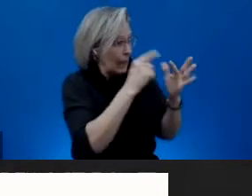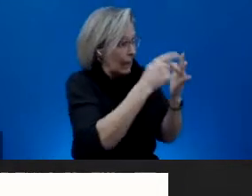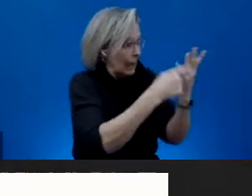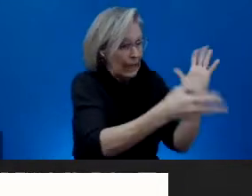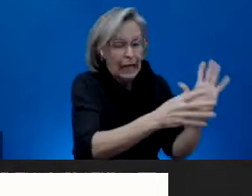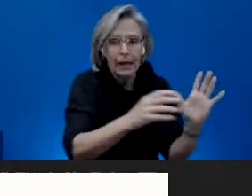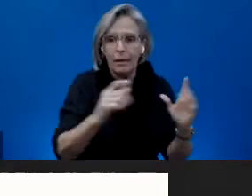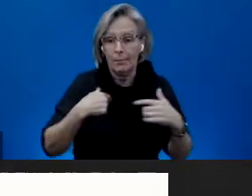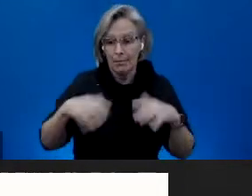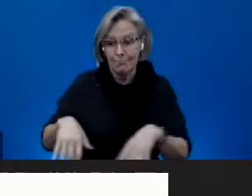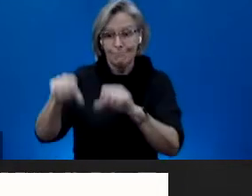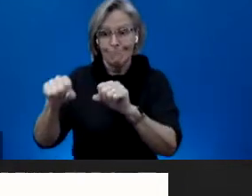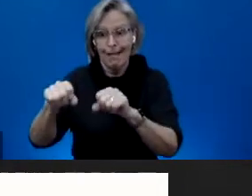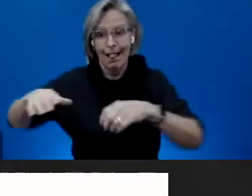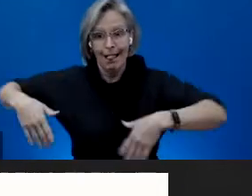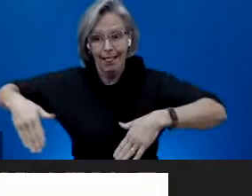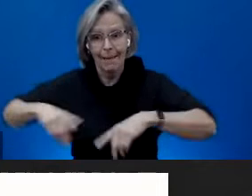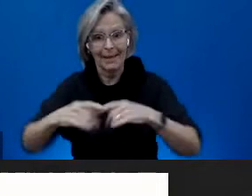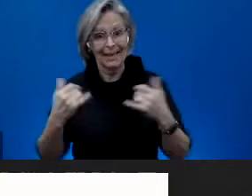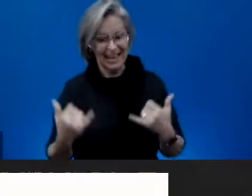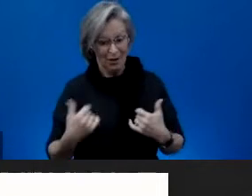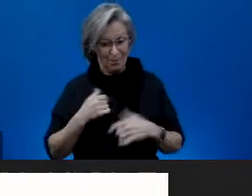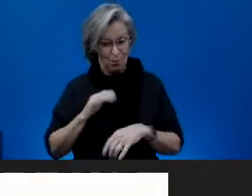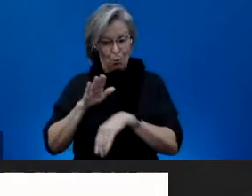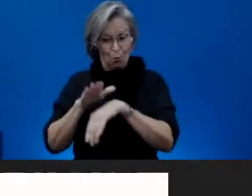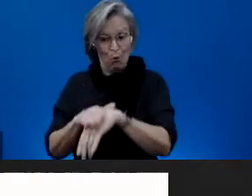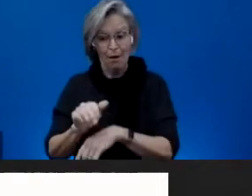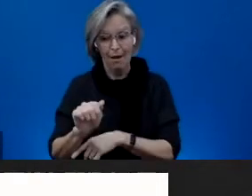But now that I'm on the administration end of it,